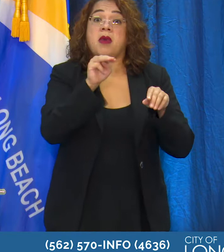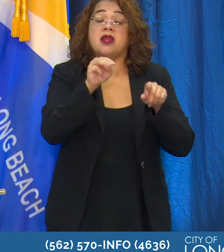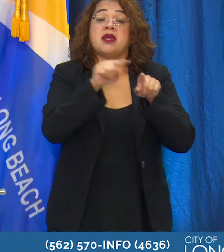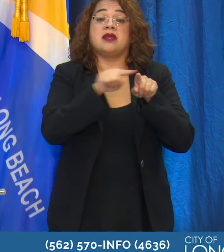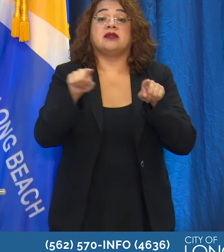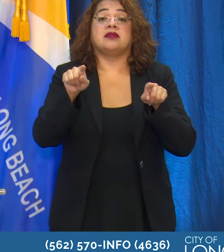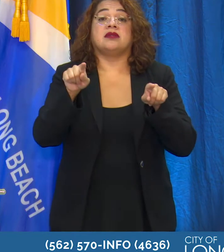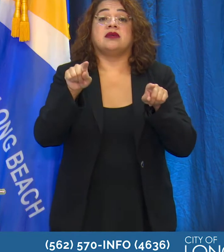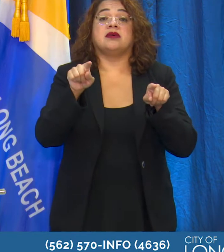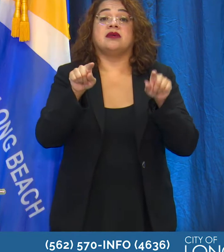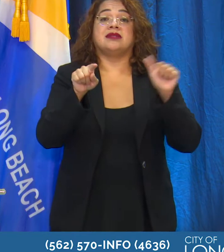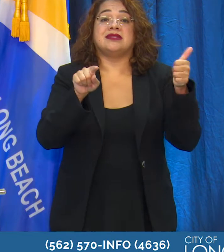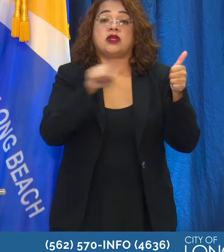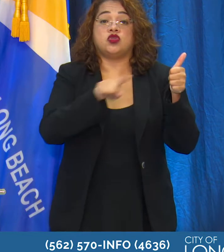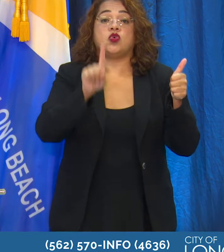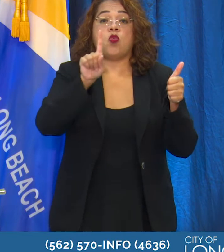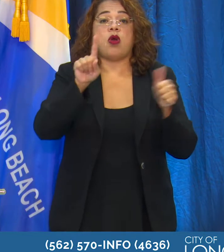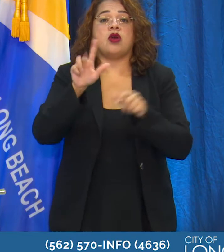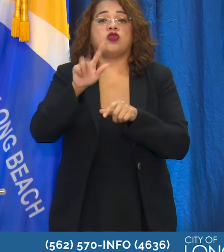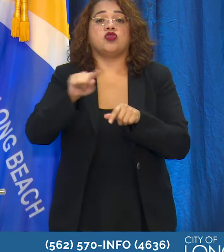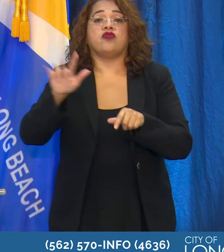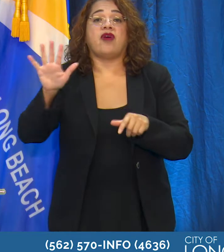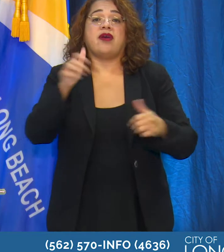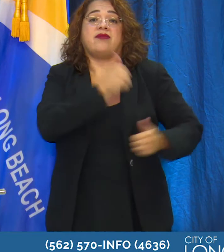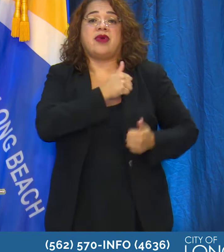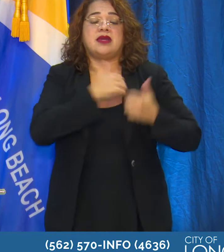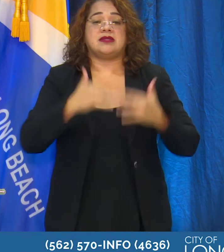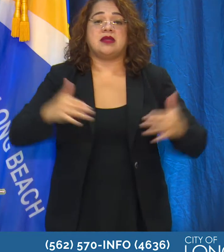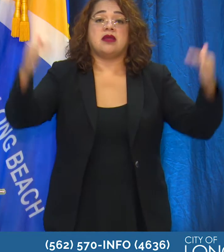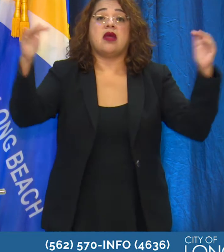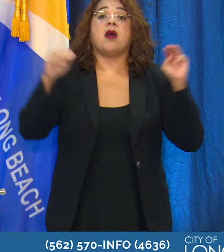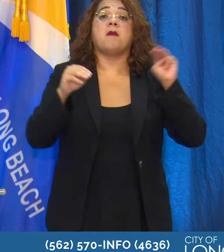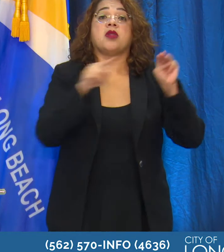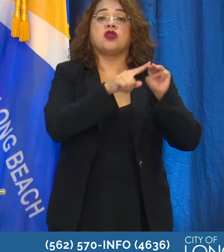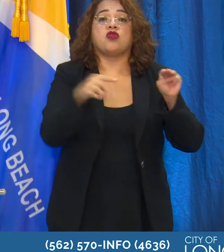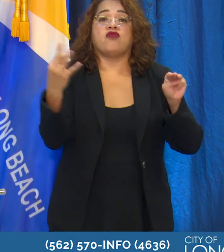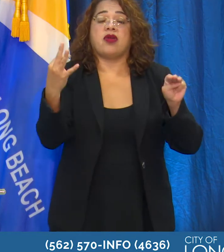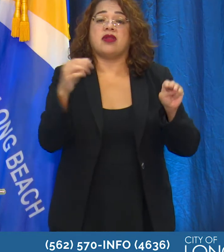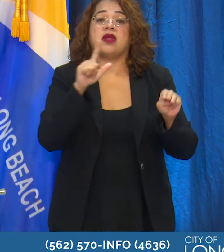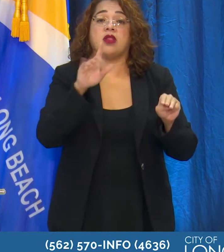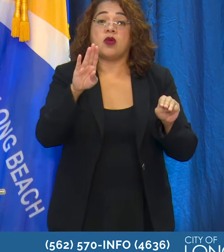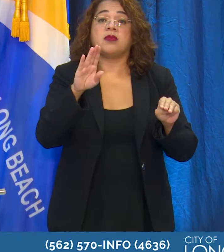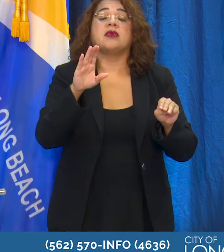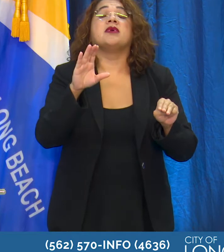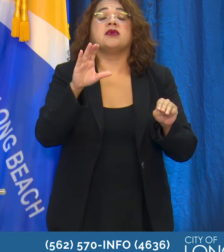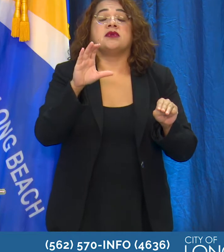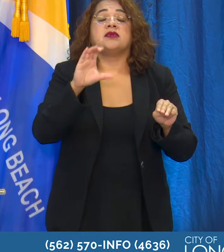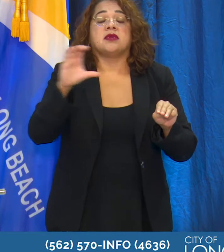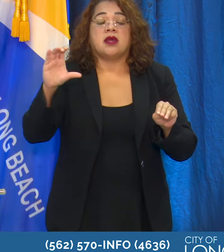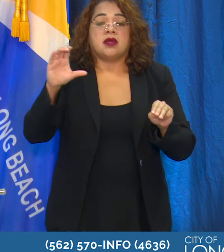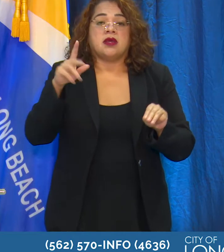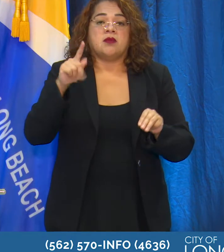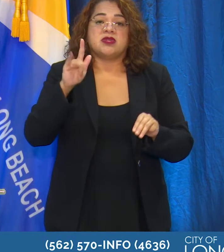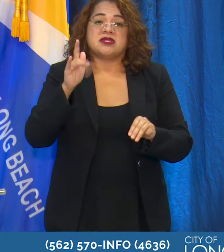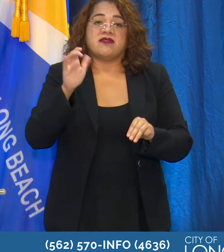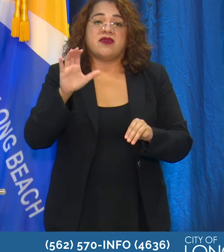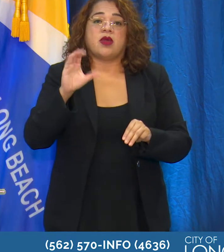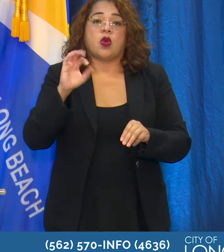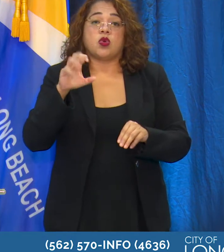to 5 and during the weekdays Monday to Friday you can also go to the Long Beach City College Pacific Coast Campus from 10am to 1pm.